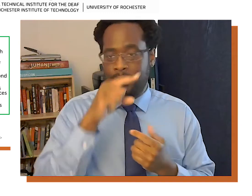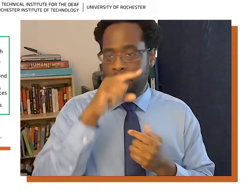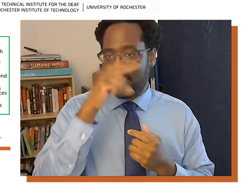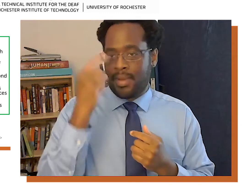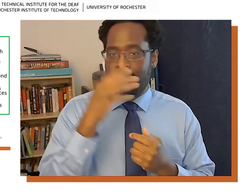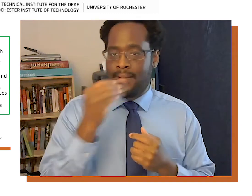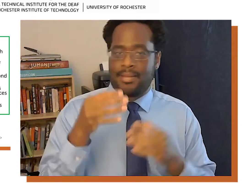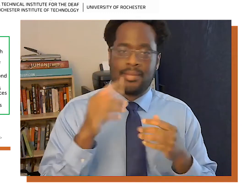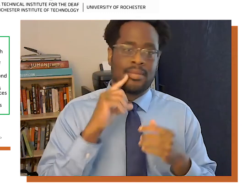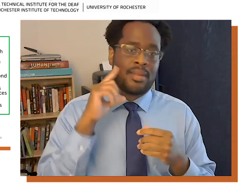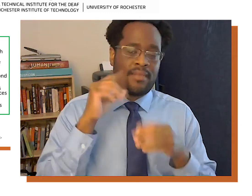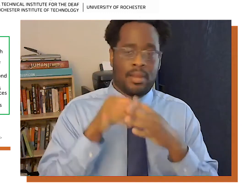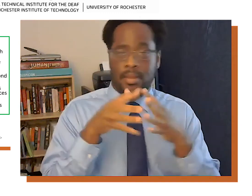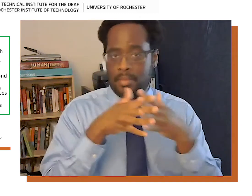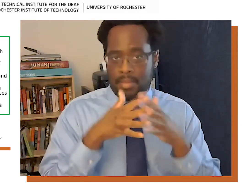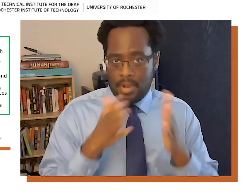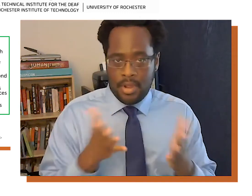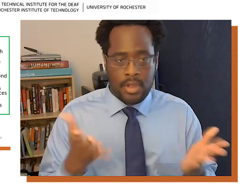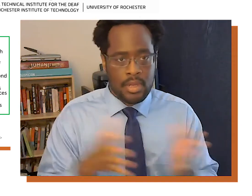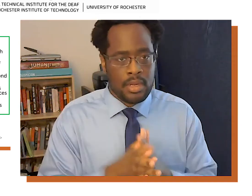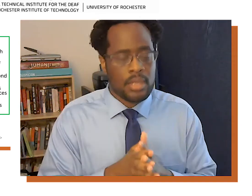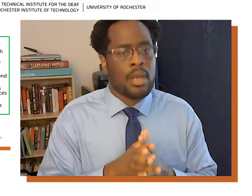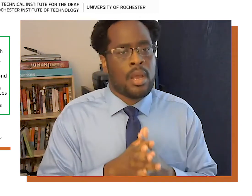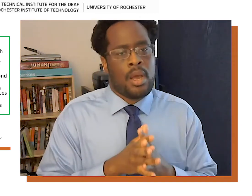you see this book here, "Black and Deaf in America"--